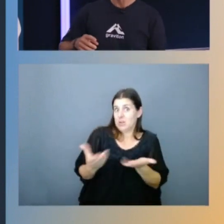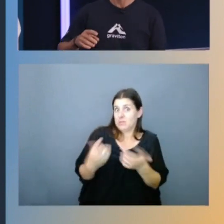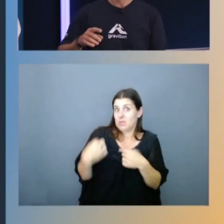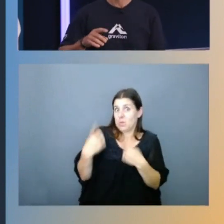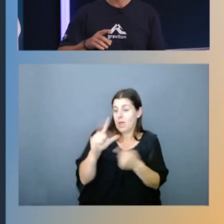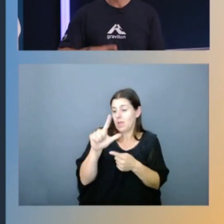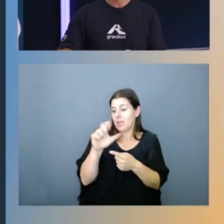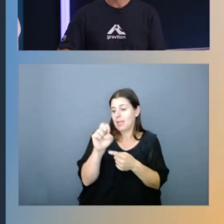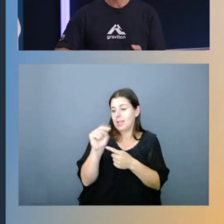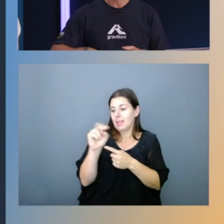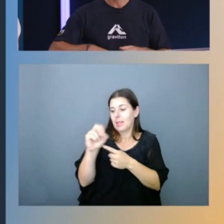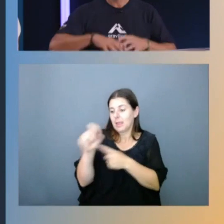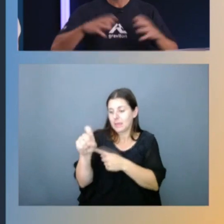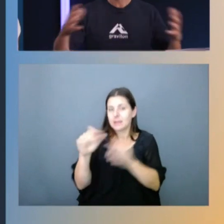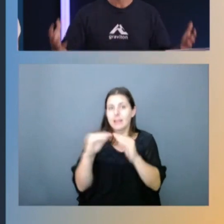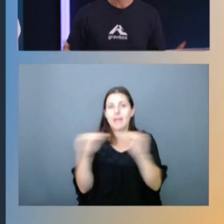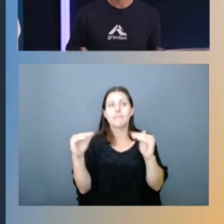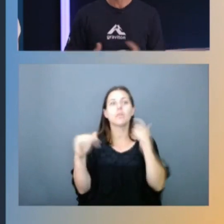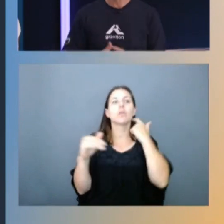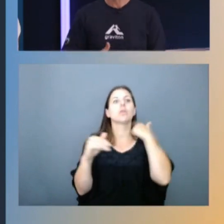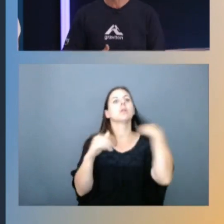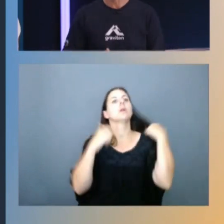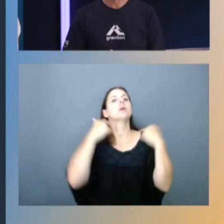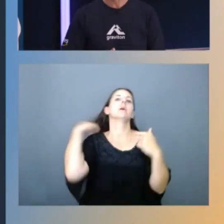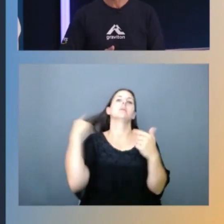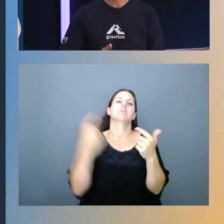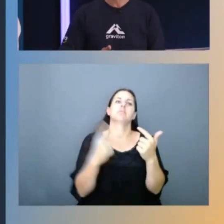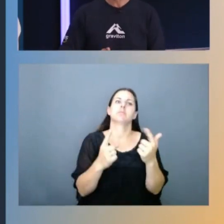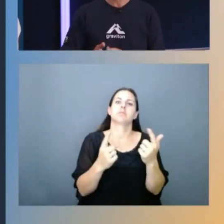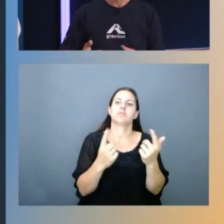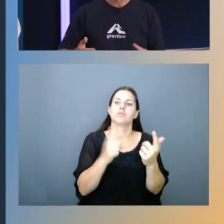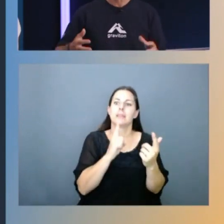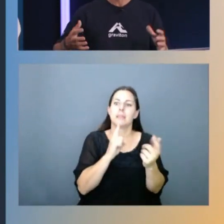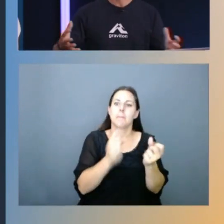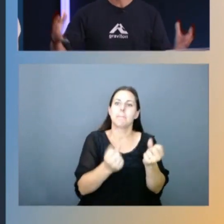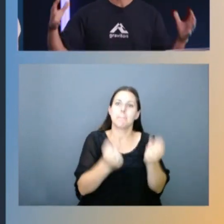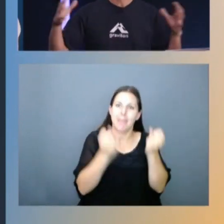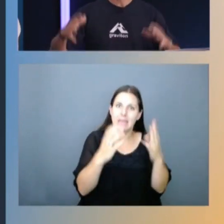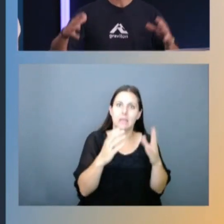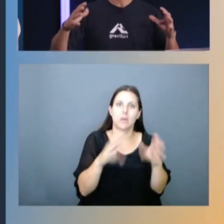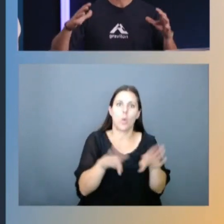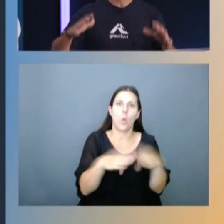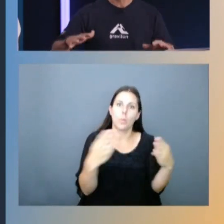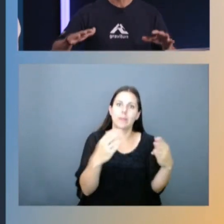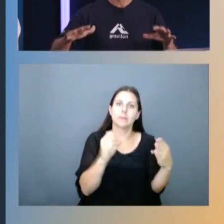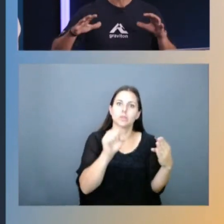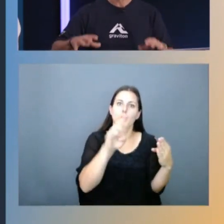there's support from a vast majority of open-source software, so it was a really solid base